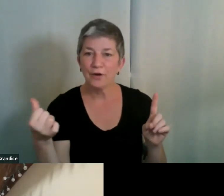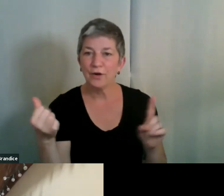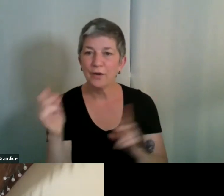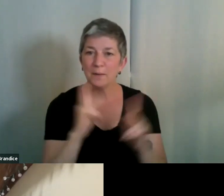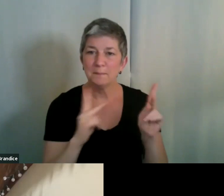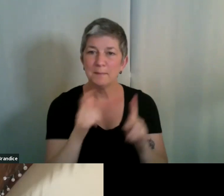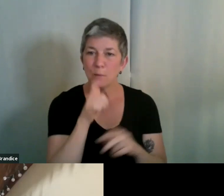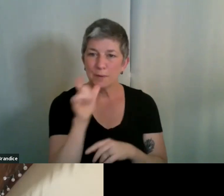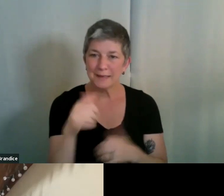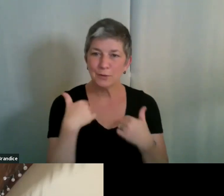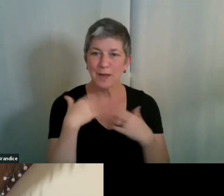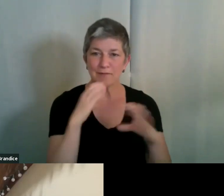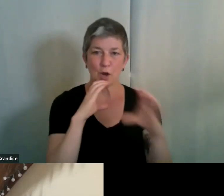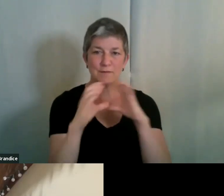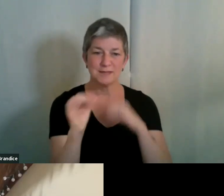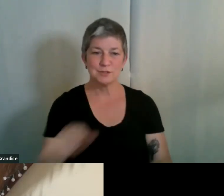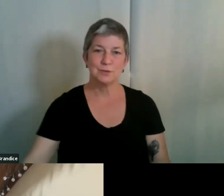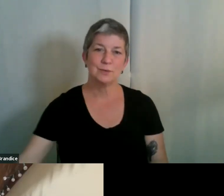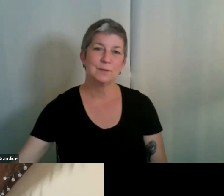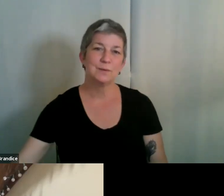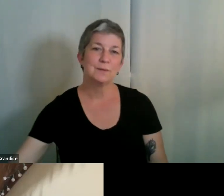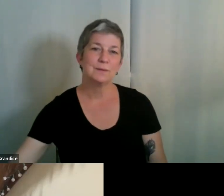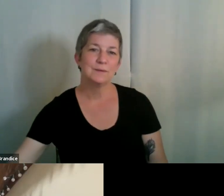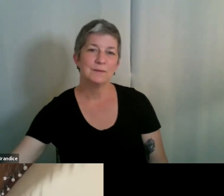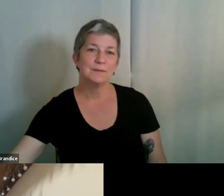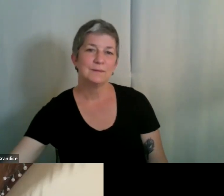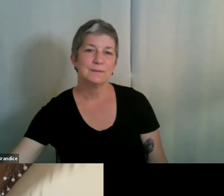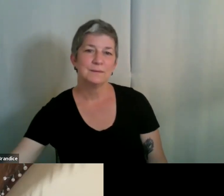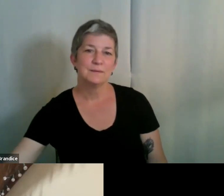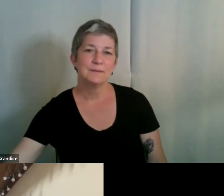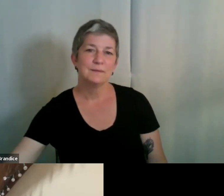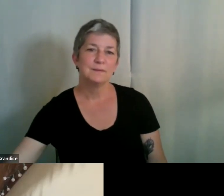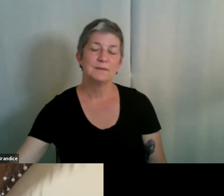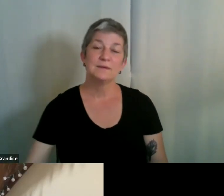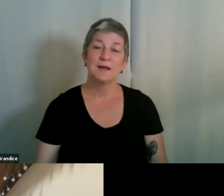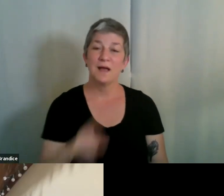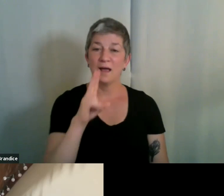the conversation too. So I think Vicki said, it was a great idea